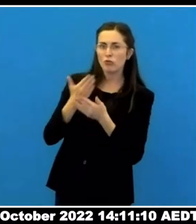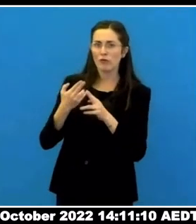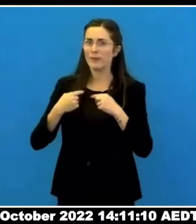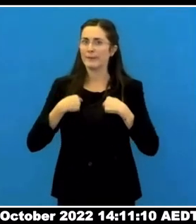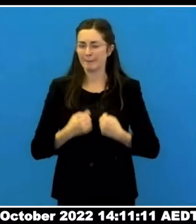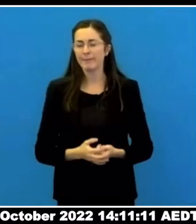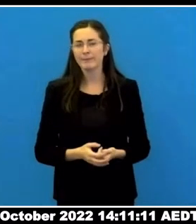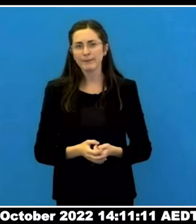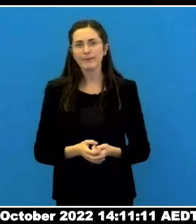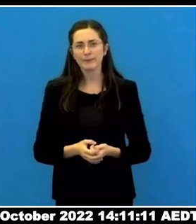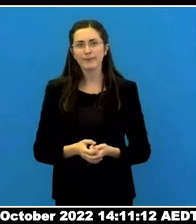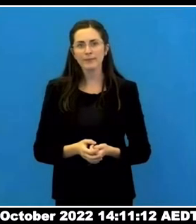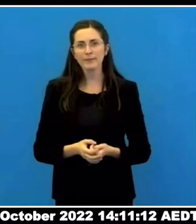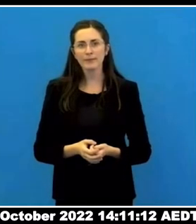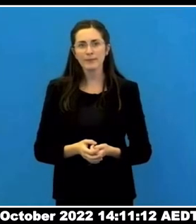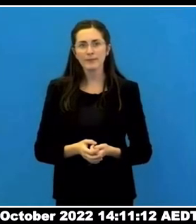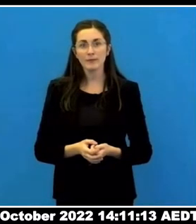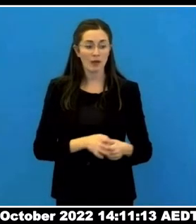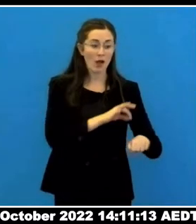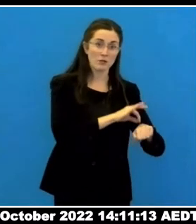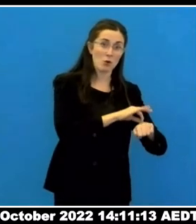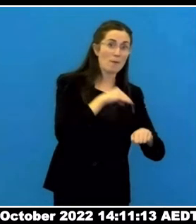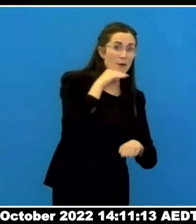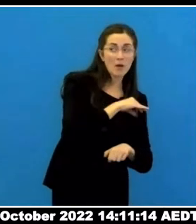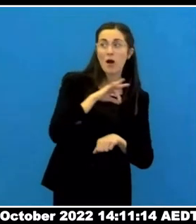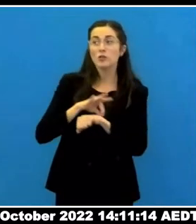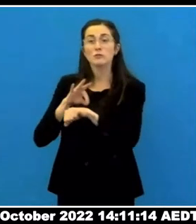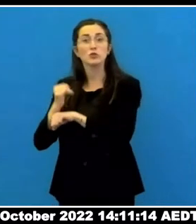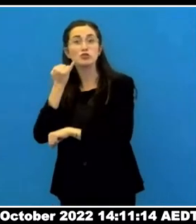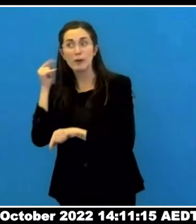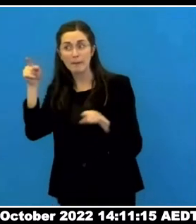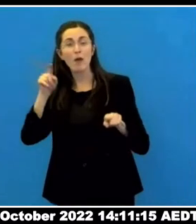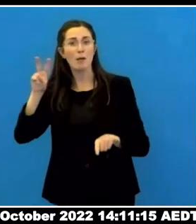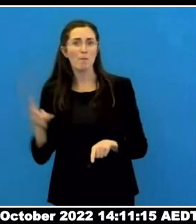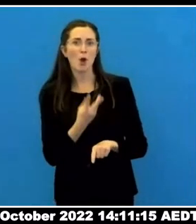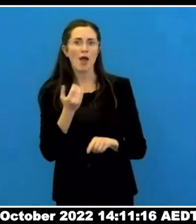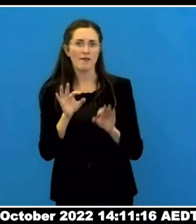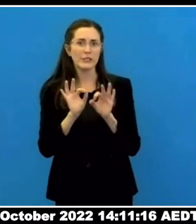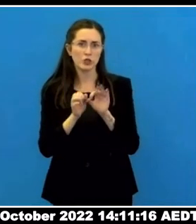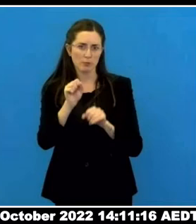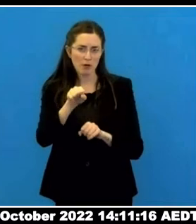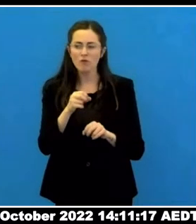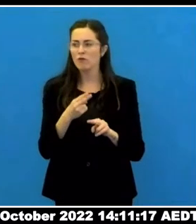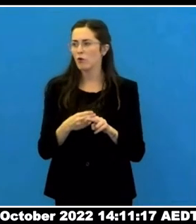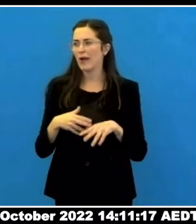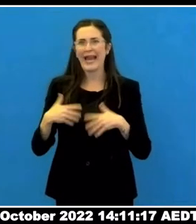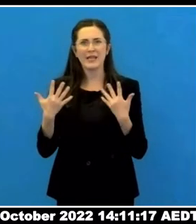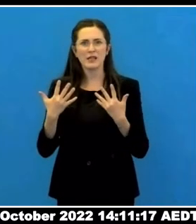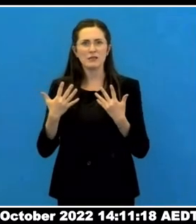The staff at both hospitals used interpreters for medical appointments and to explain my daughter's condition.